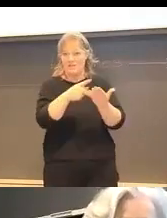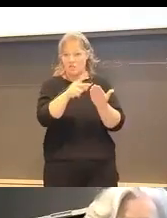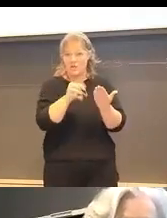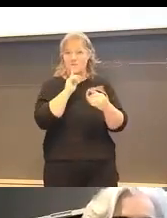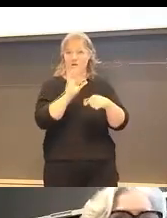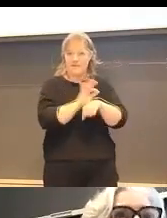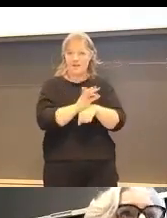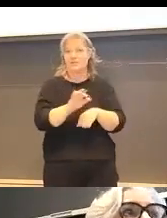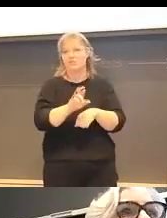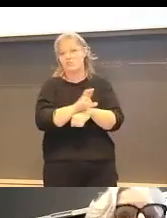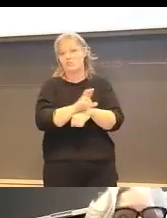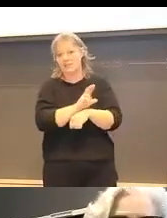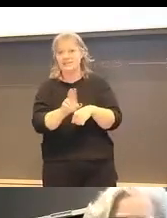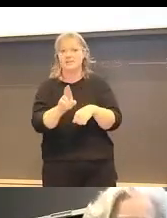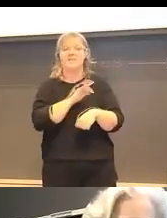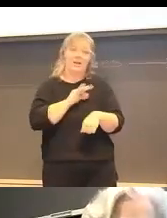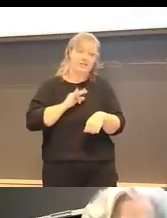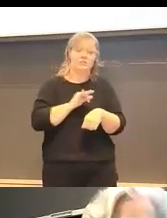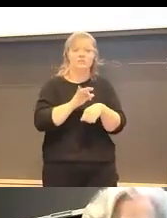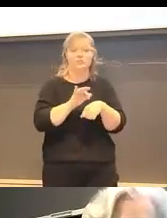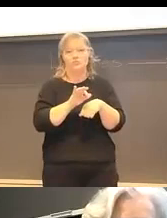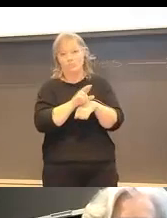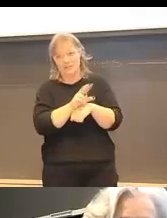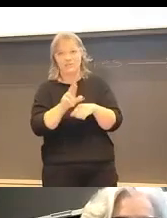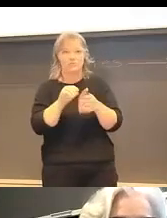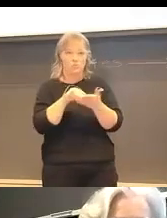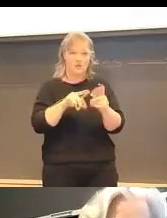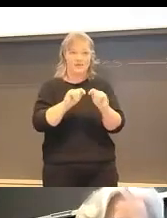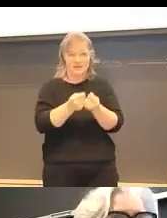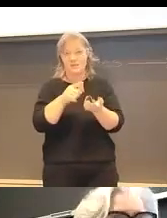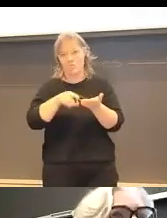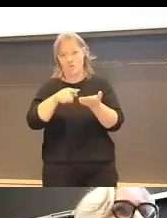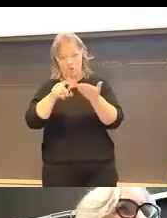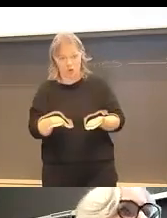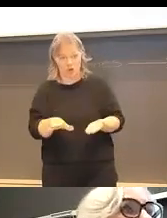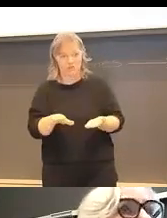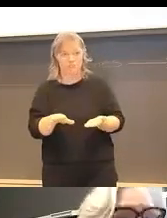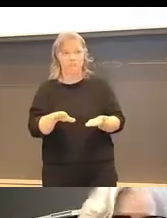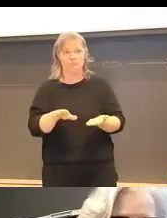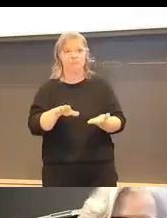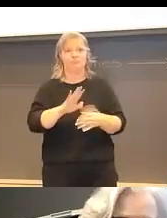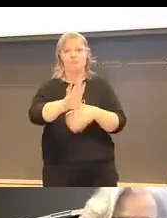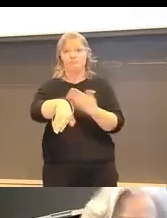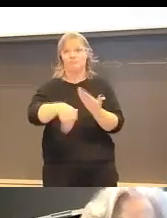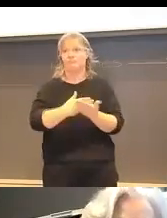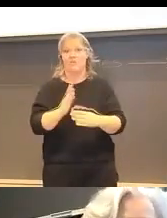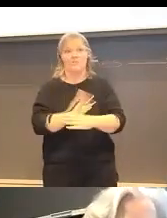students teams and researchers in the range of uh in the full range of all their settings acute